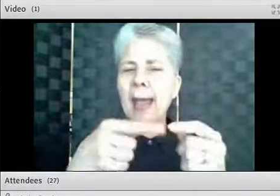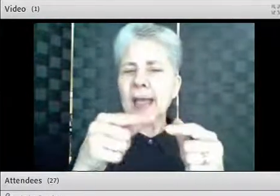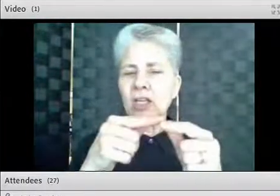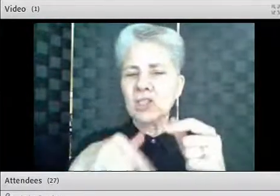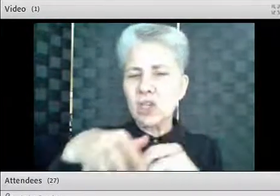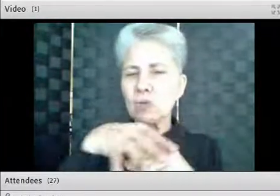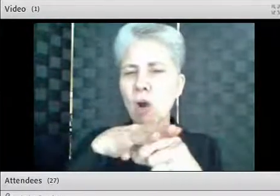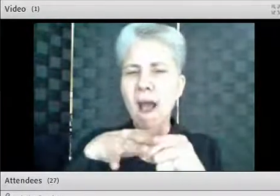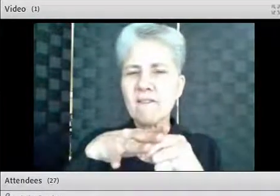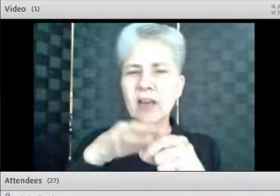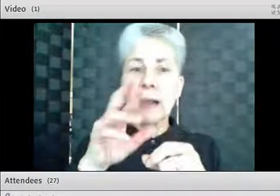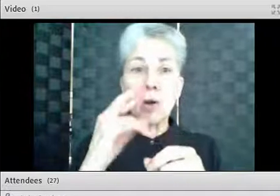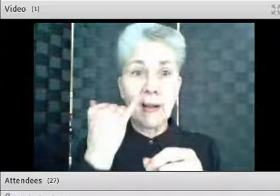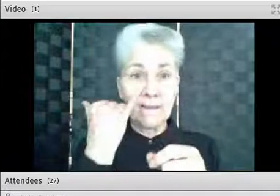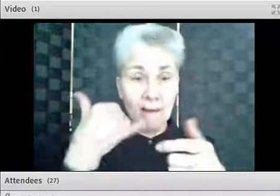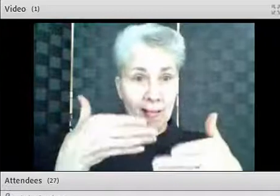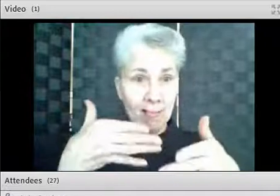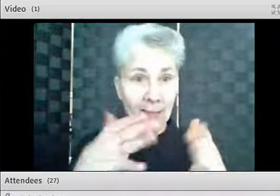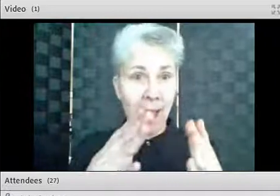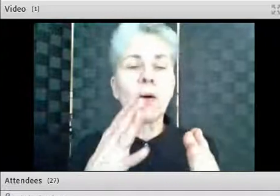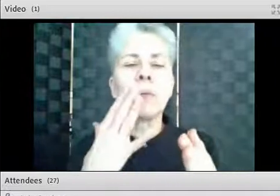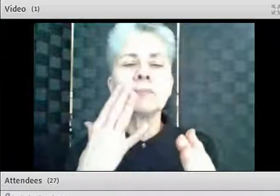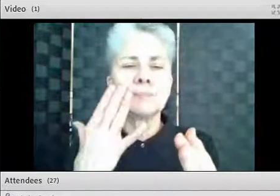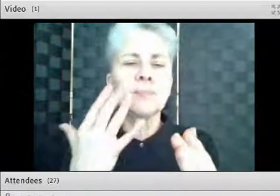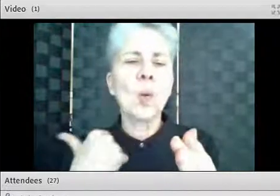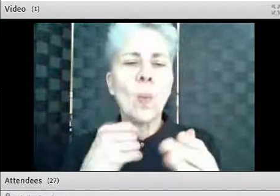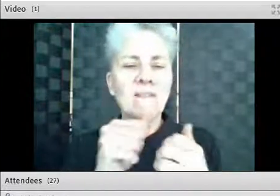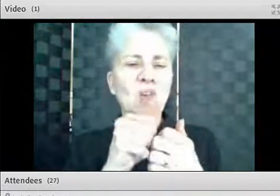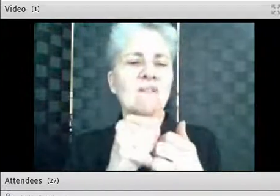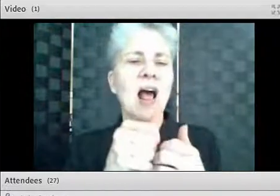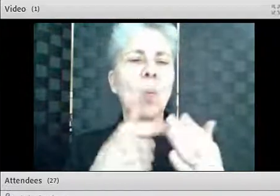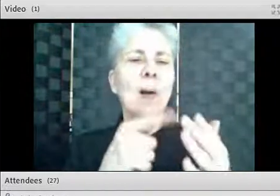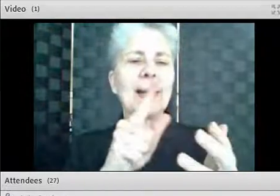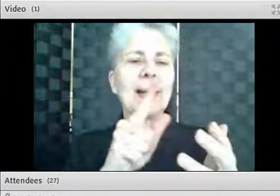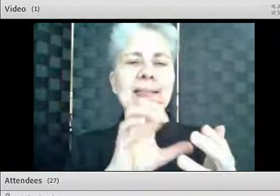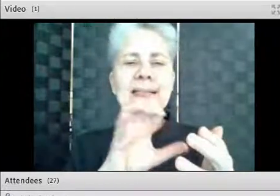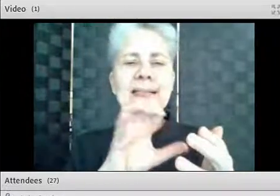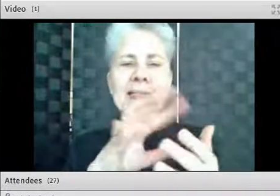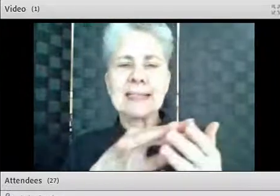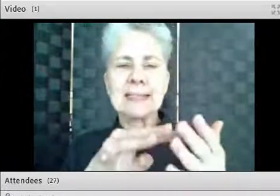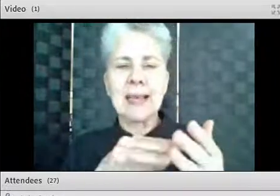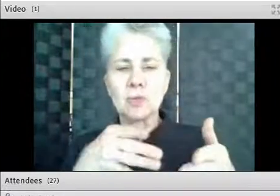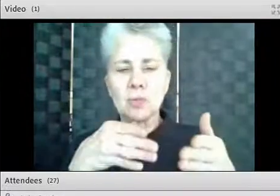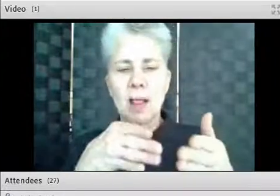If it's allowed, because we have to go with what the LCC schedules allow us to do.